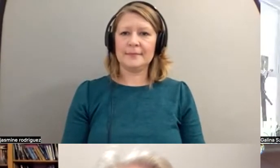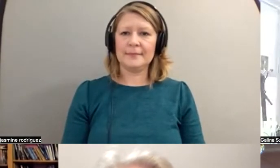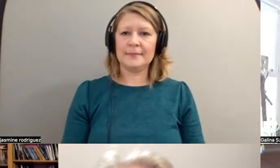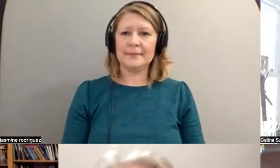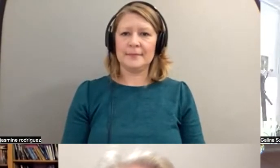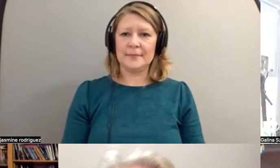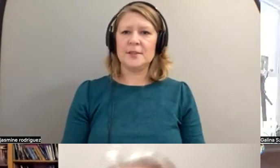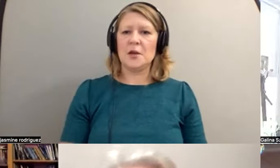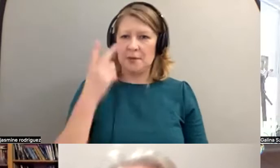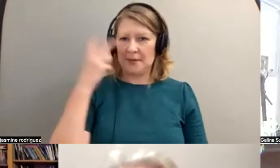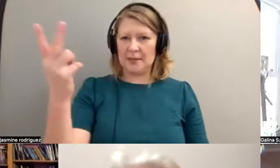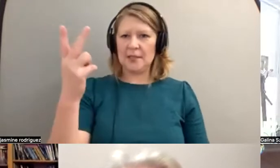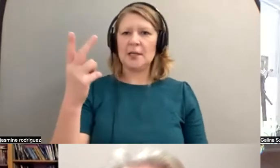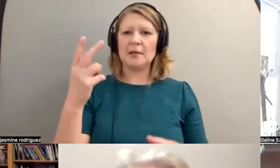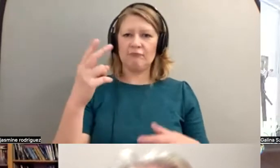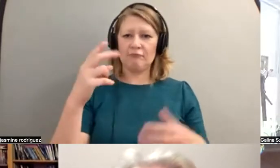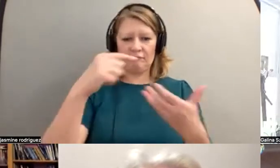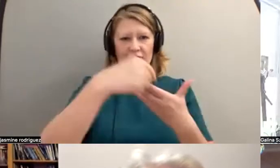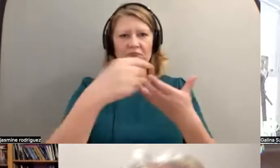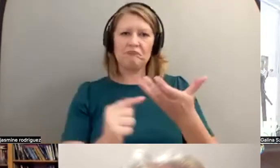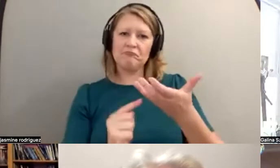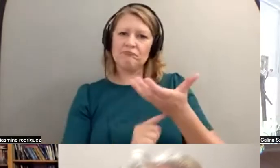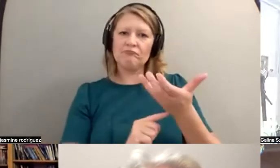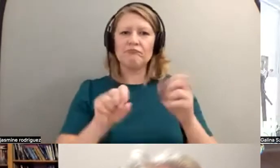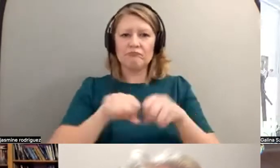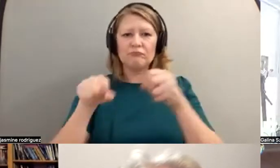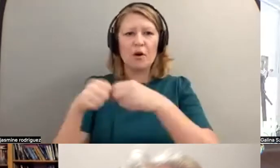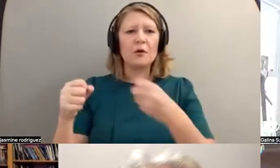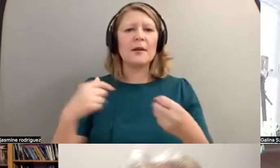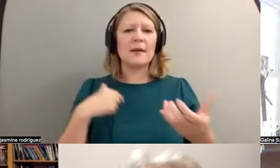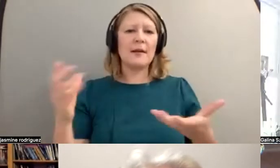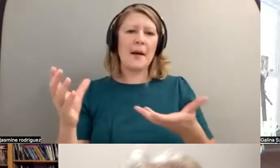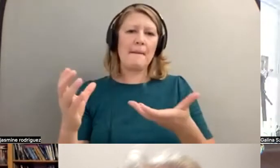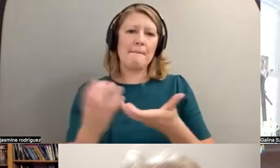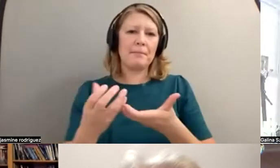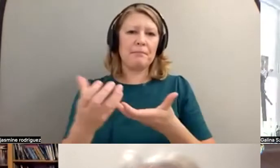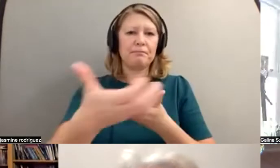Yeah. ... and I put it together. Very cool! So that's